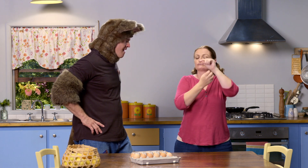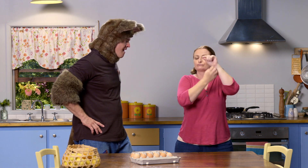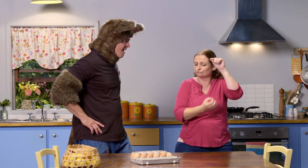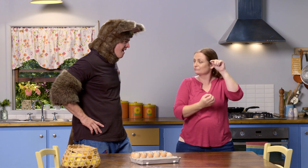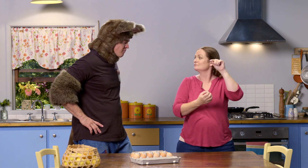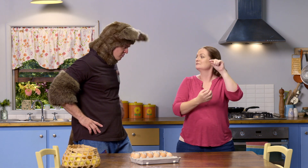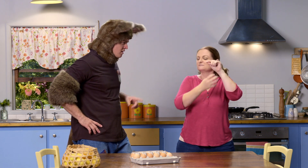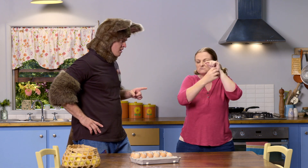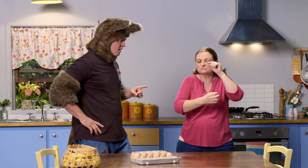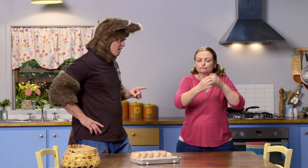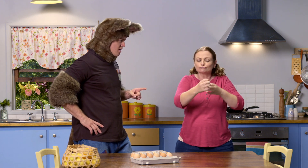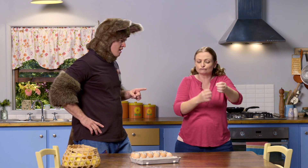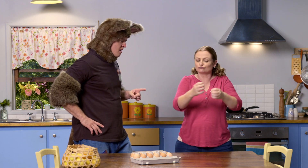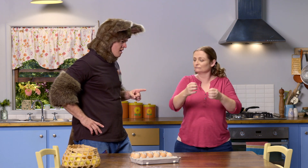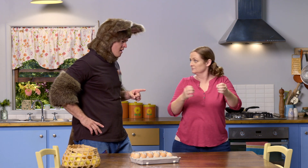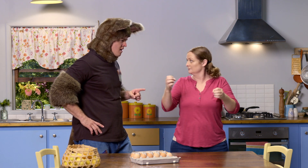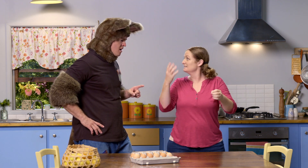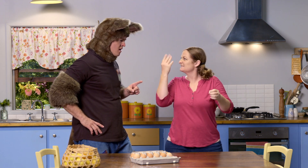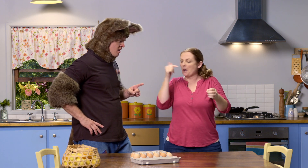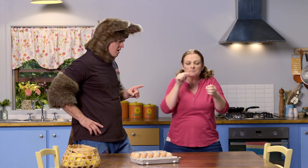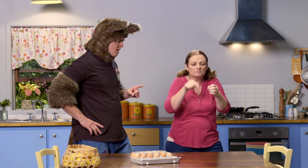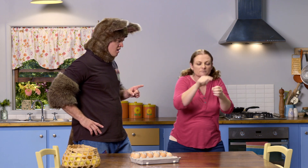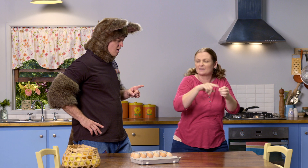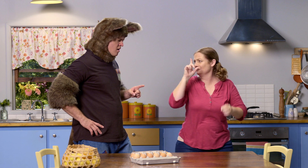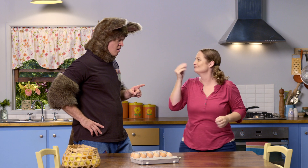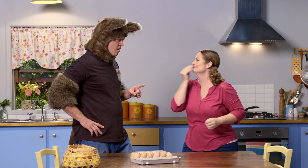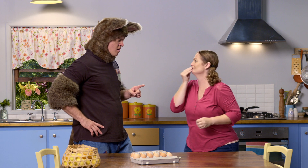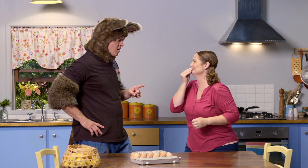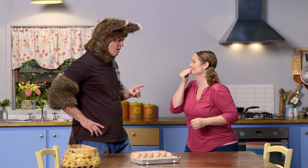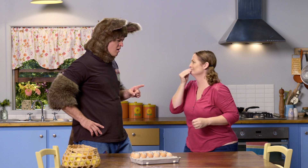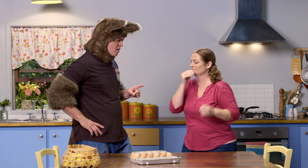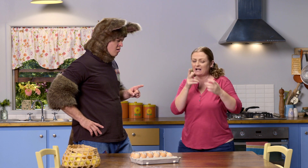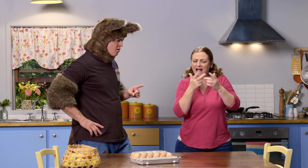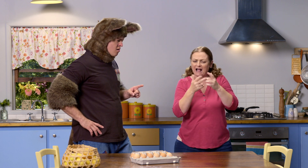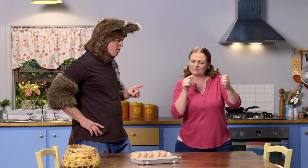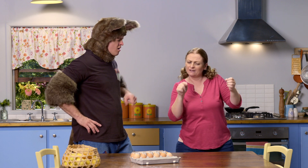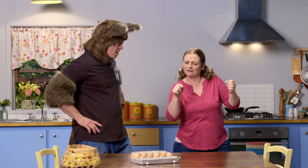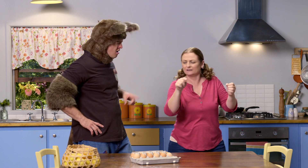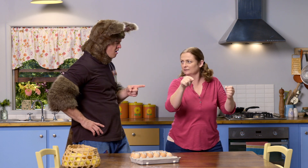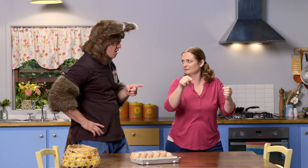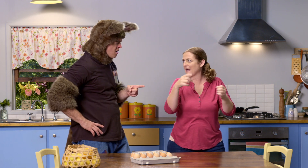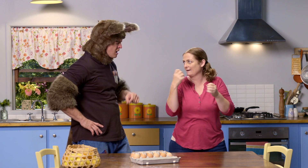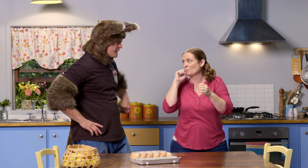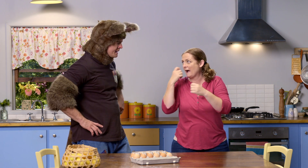Some of the eggs they lay can be eaten. And some of the other eggs have little baby chickens in them